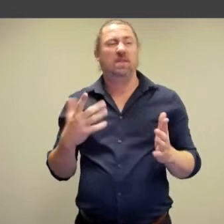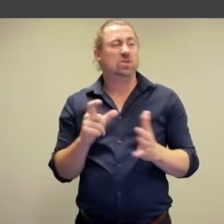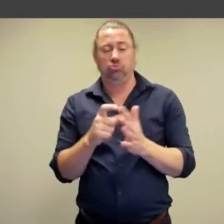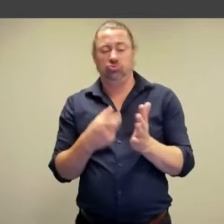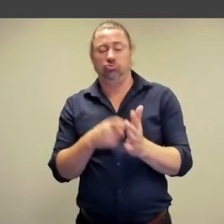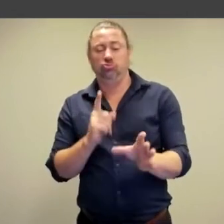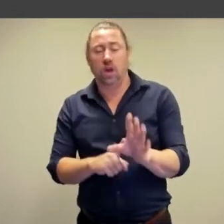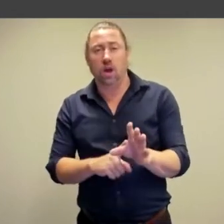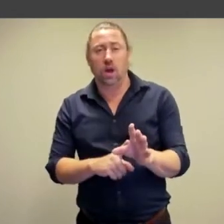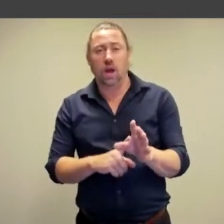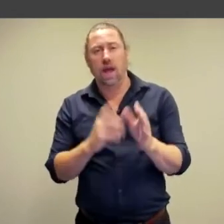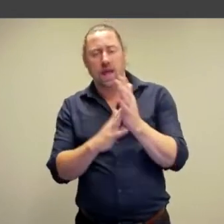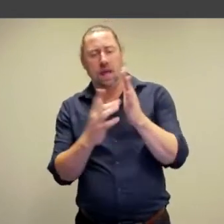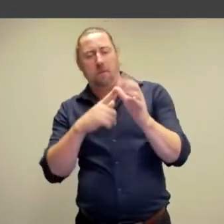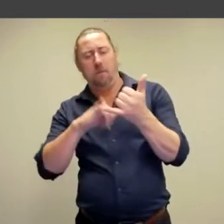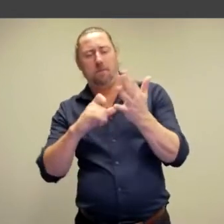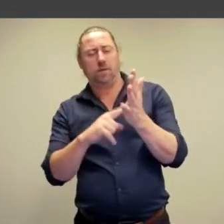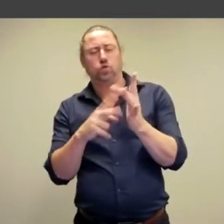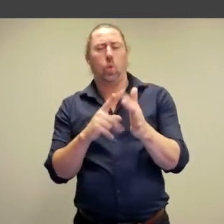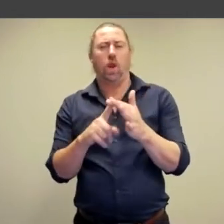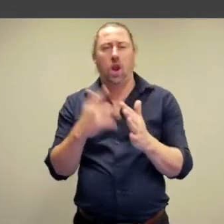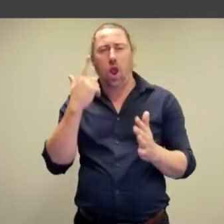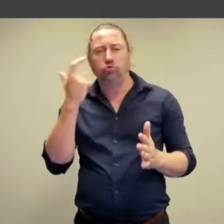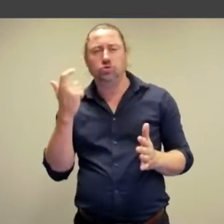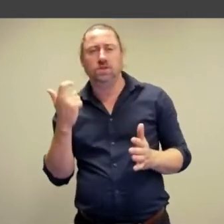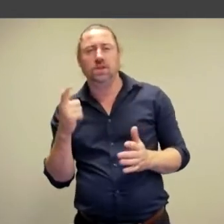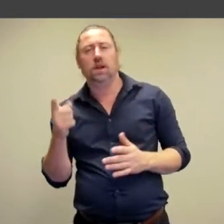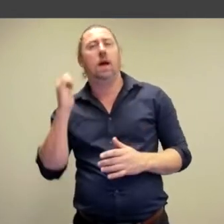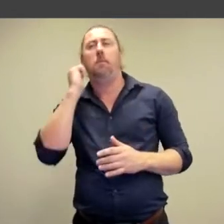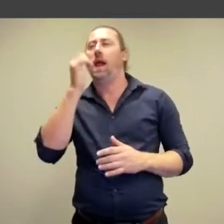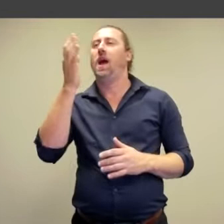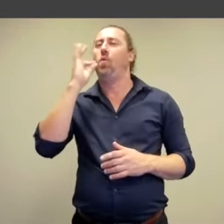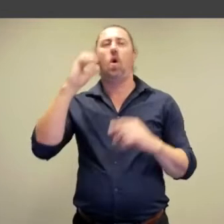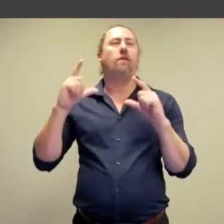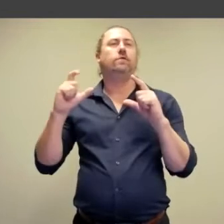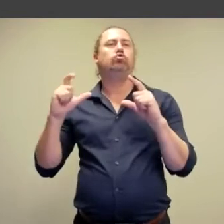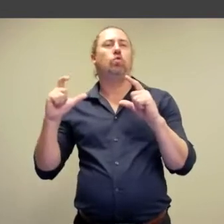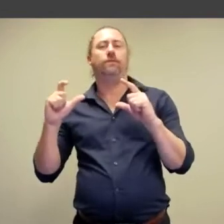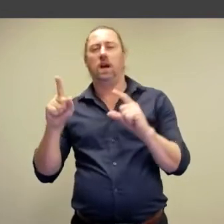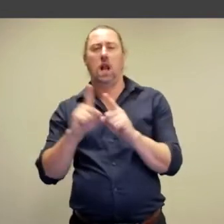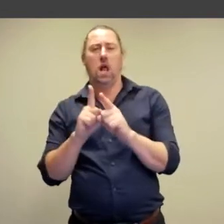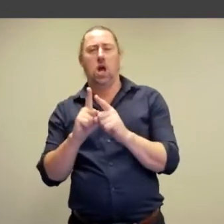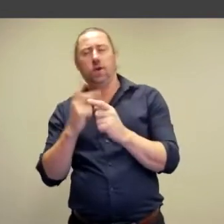masculine logic which used black and white photography